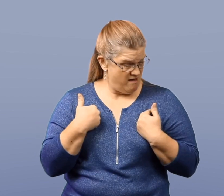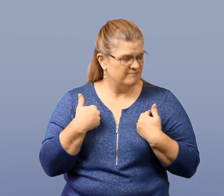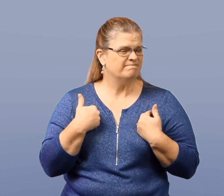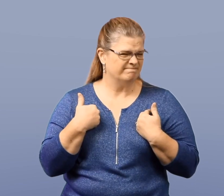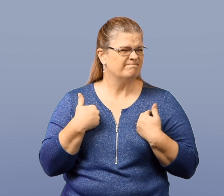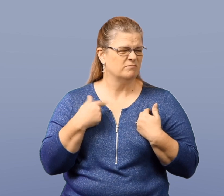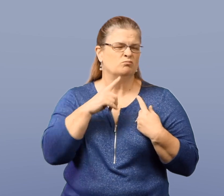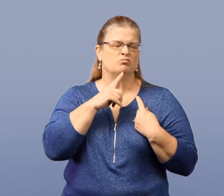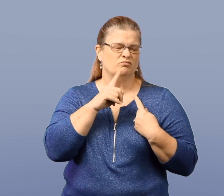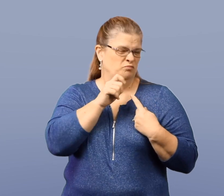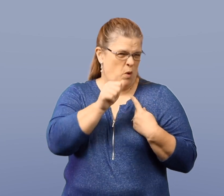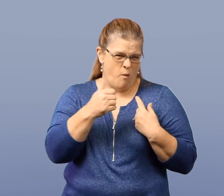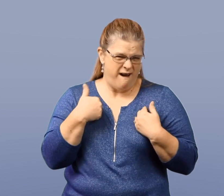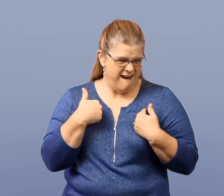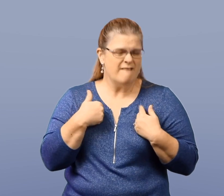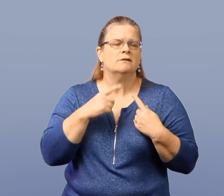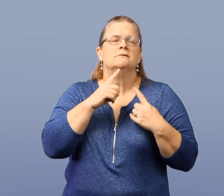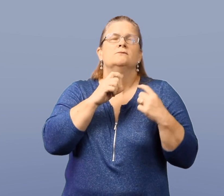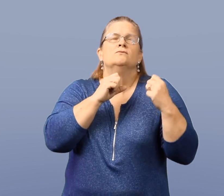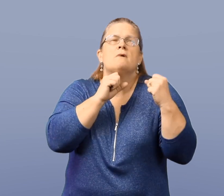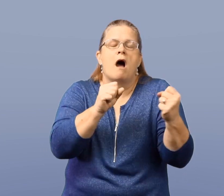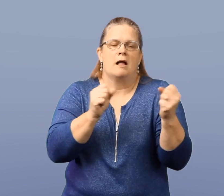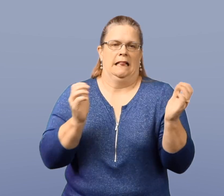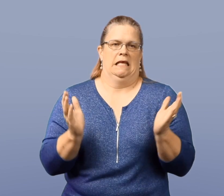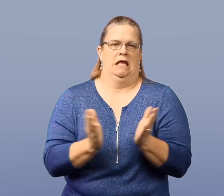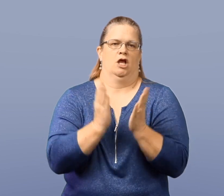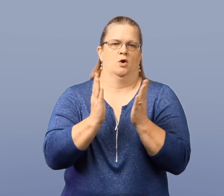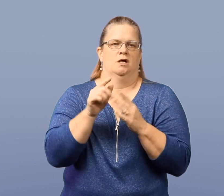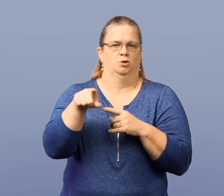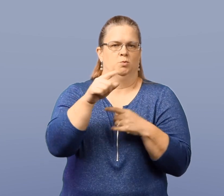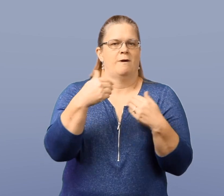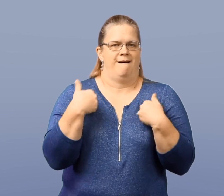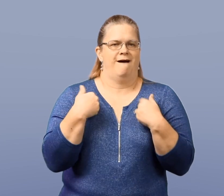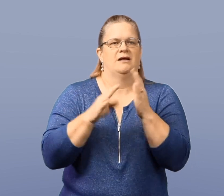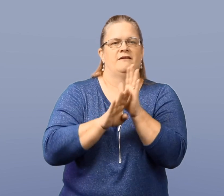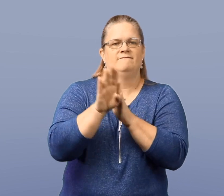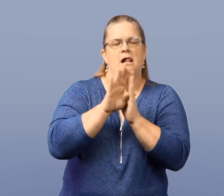For those of you who do not have a youth suicide prevention program, you are strongly encouraged